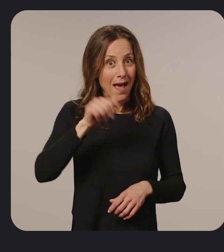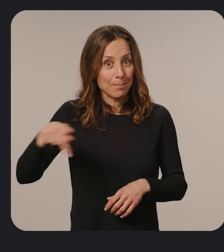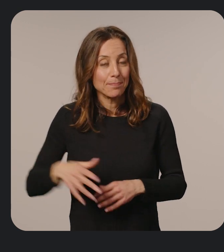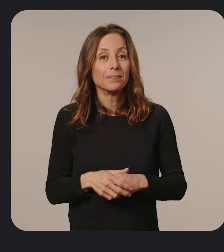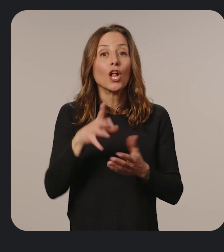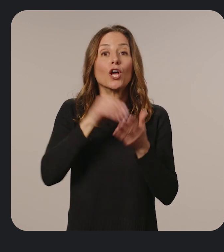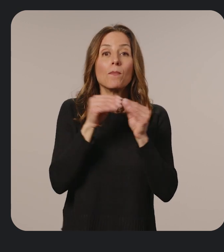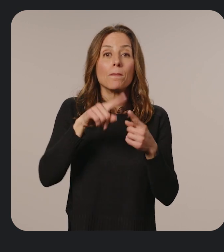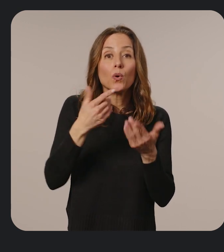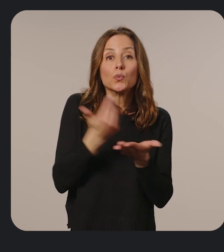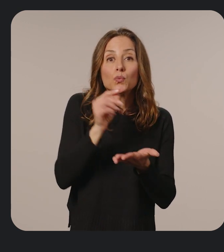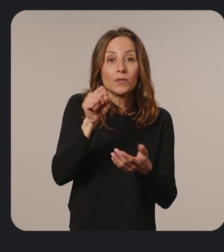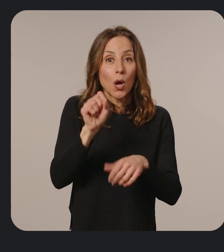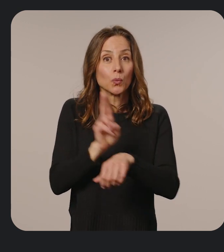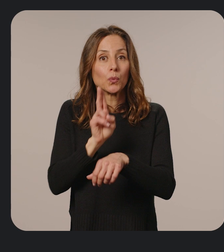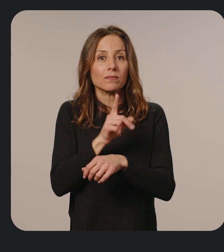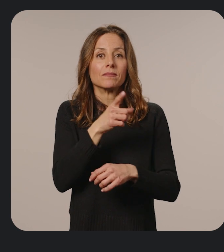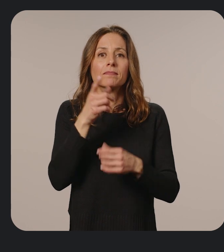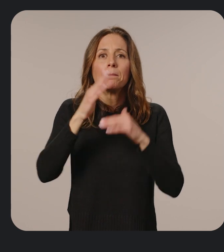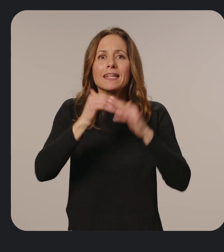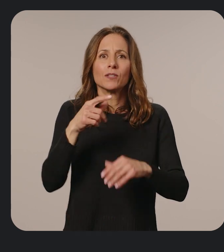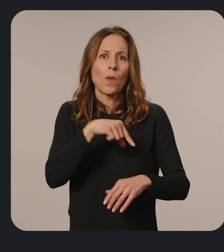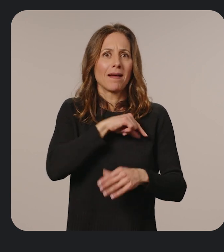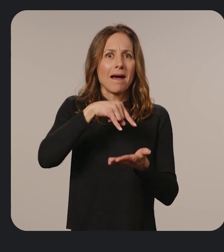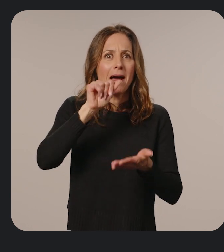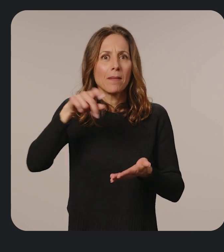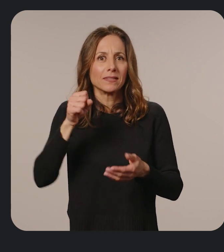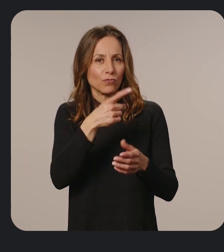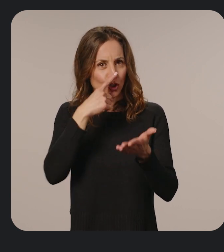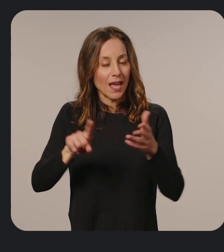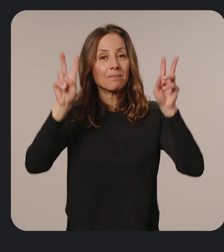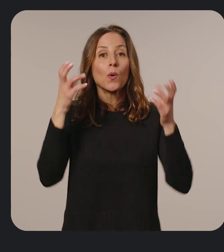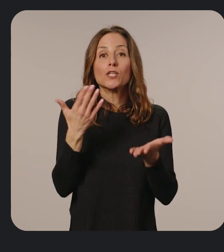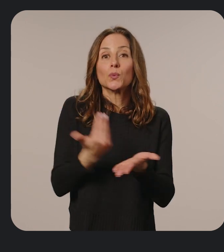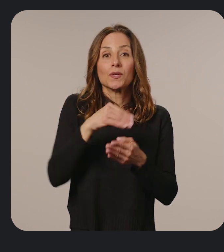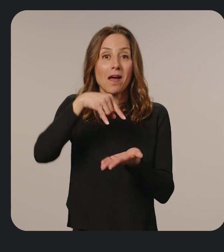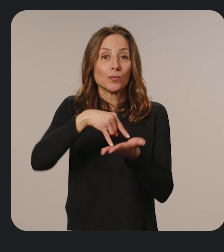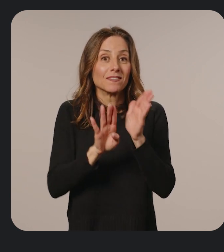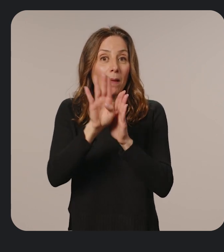To learn more about new tools to help you build quality apps faster, check out What's New in Android Development Tools talk.